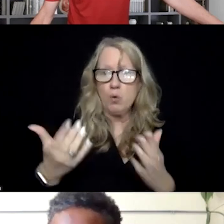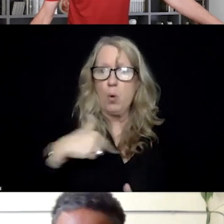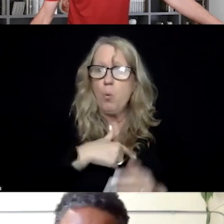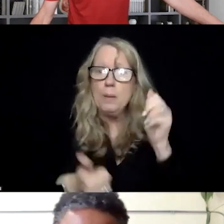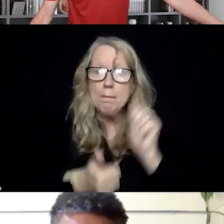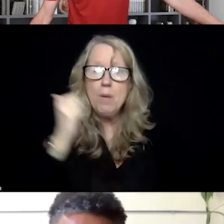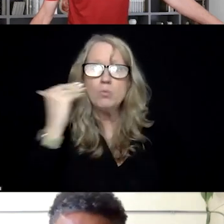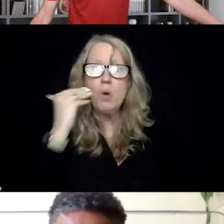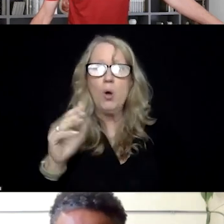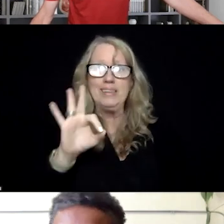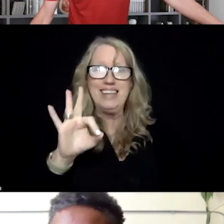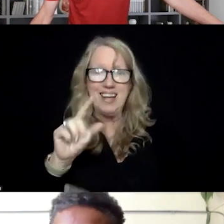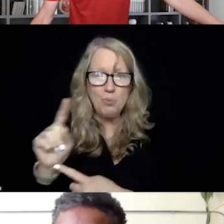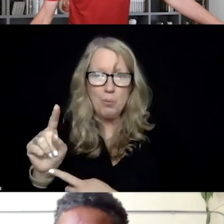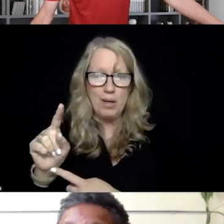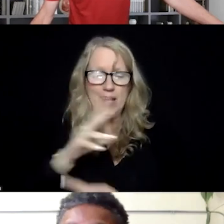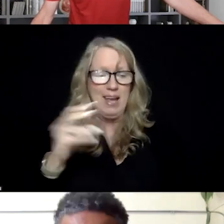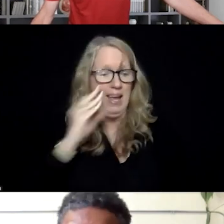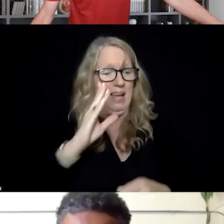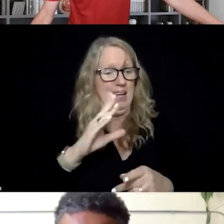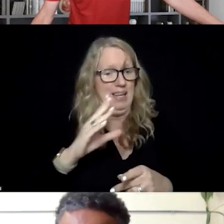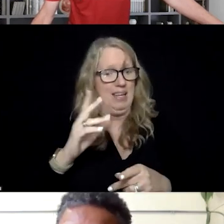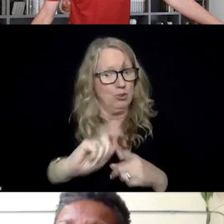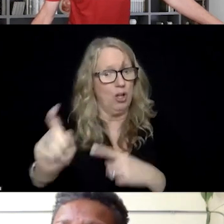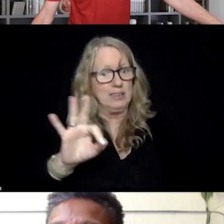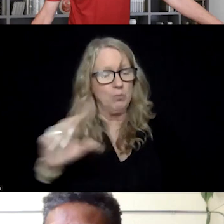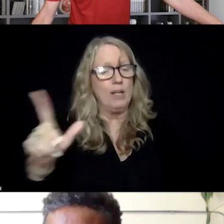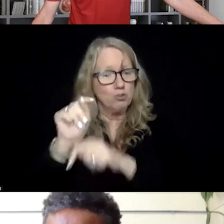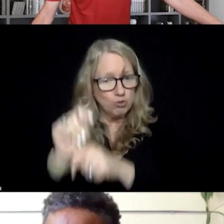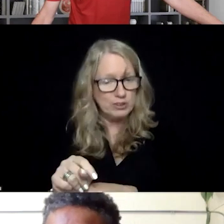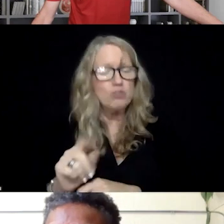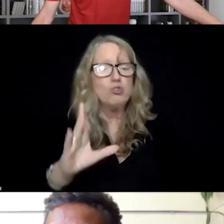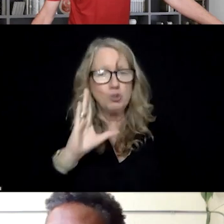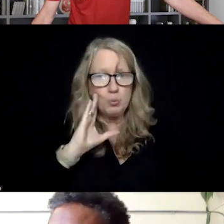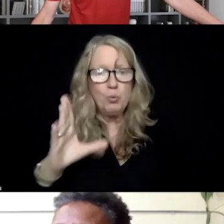911. THAT IS GENERALLY GOING TO GENERATE A LAW ENFORCEMENT